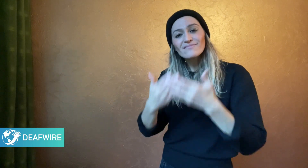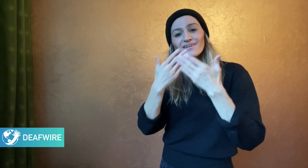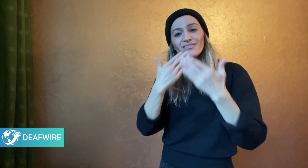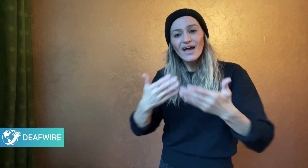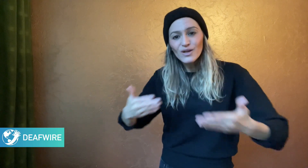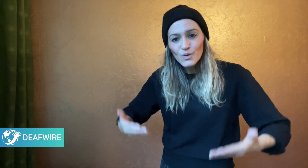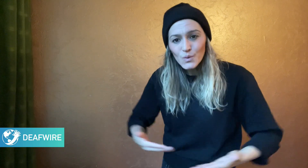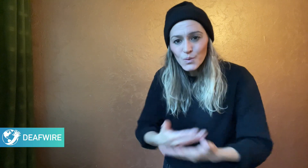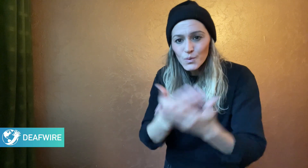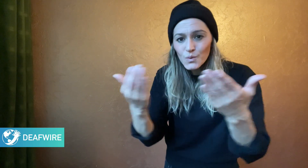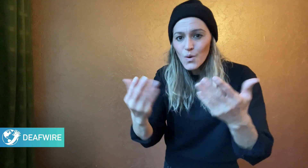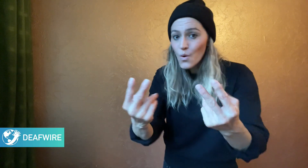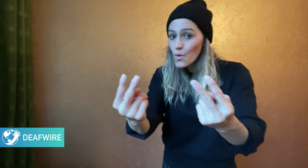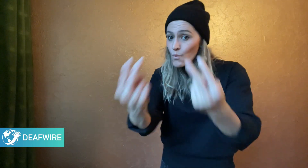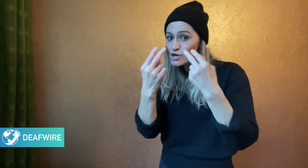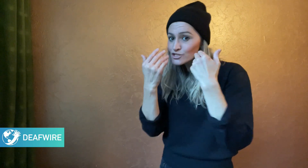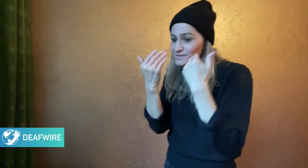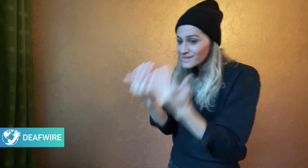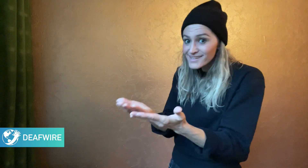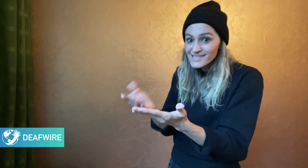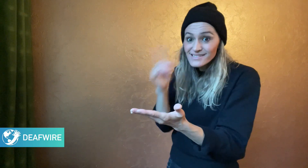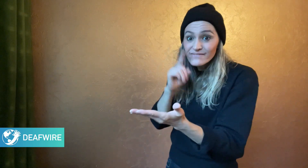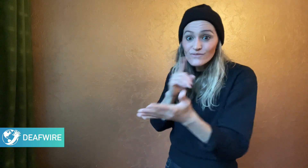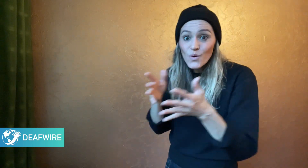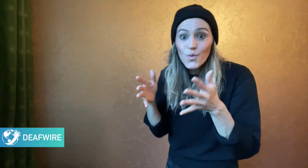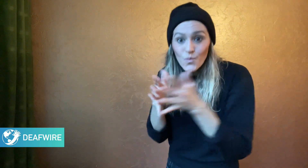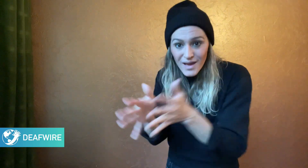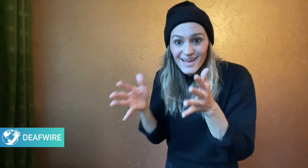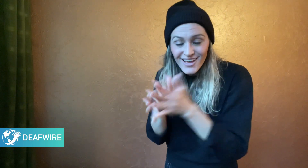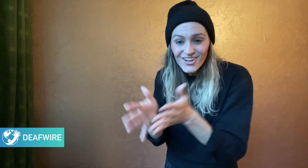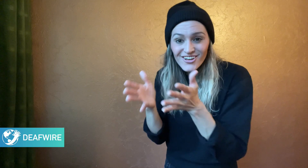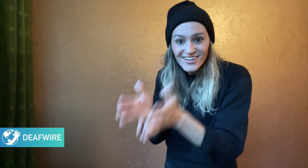Thank you for watching DeafWire.